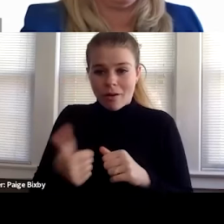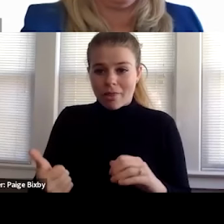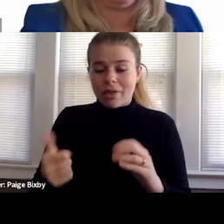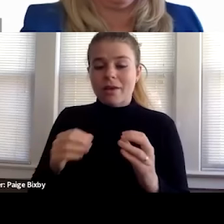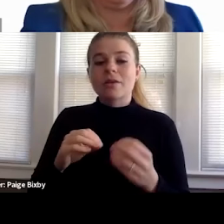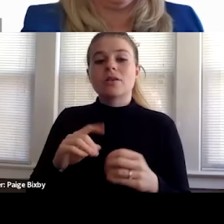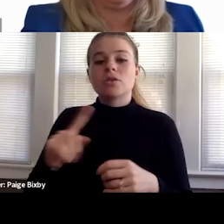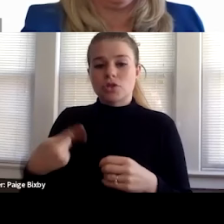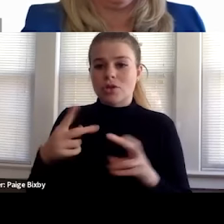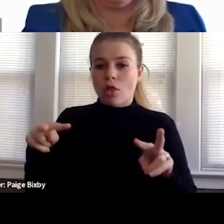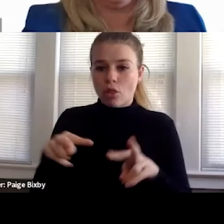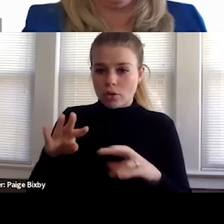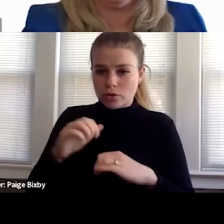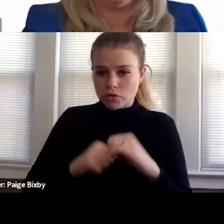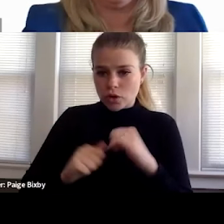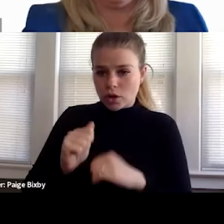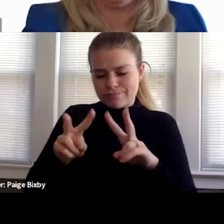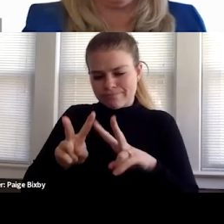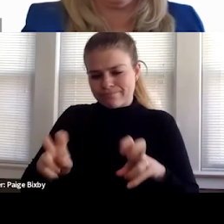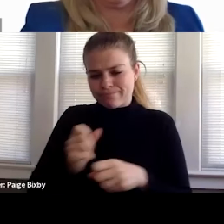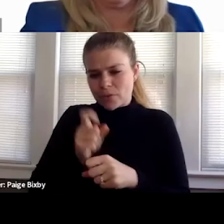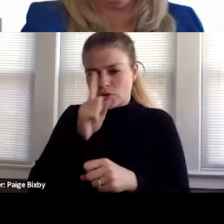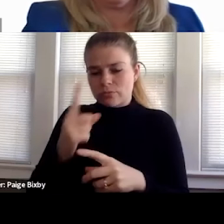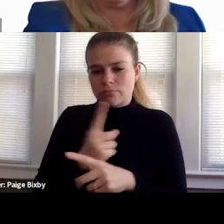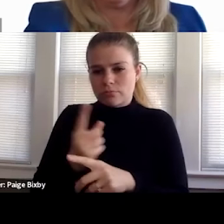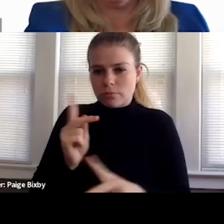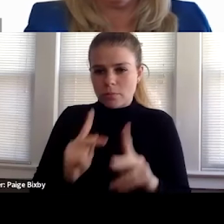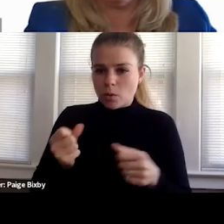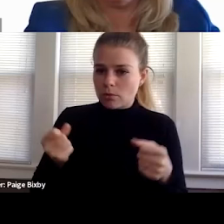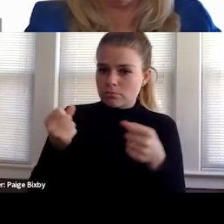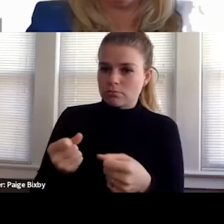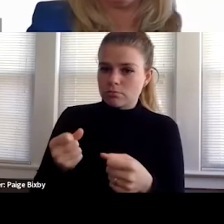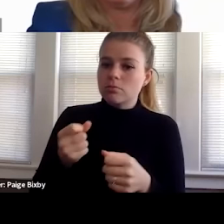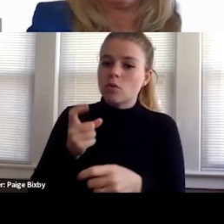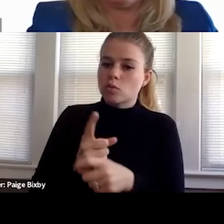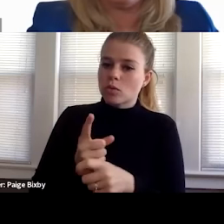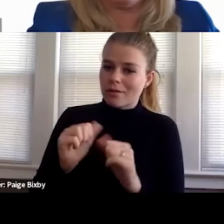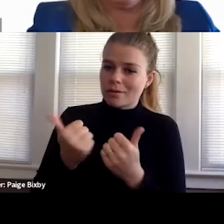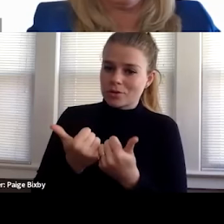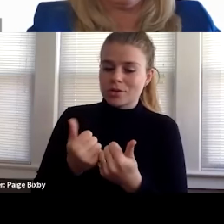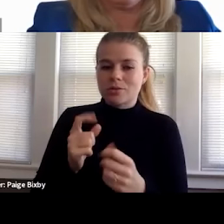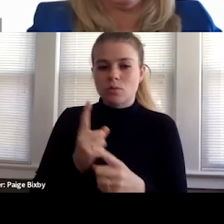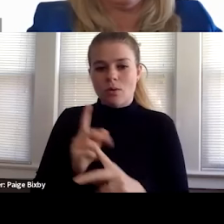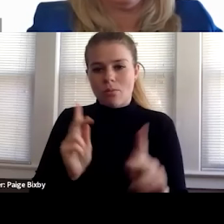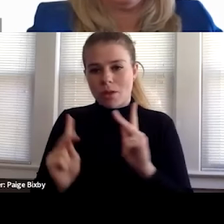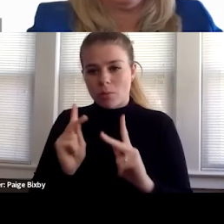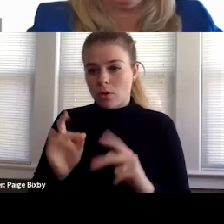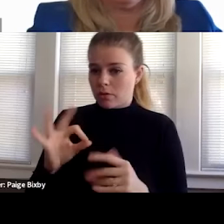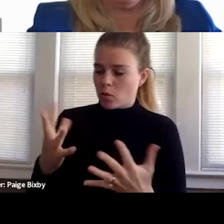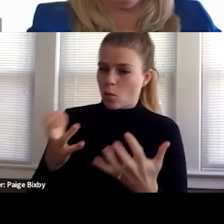to see if you have the right people in place, the right agencies. And if you wanna hear more about building your collaborative capacity,